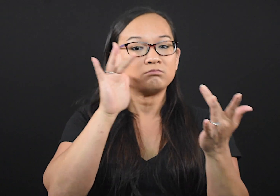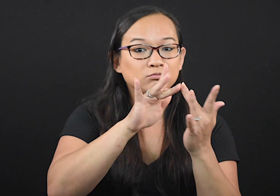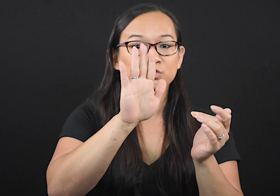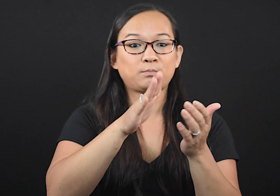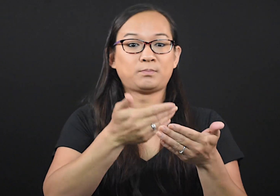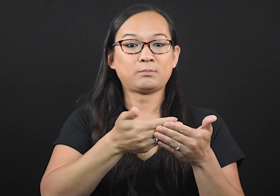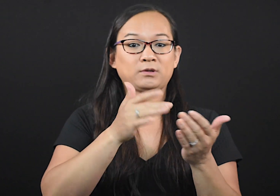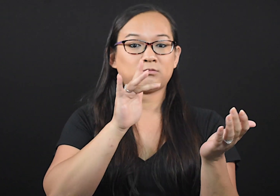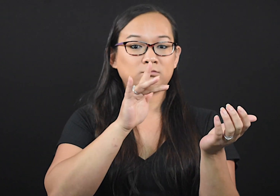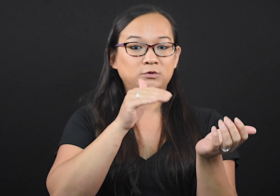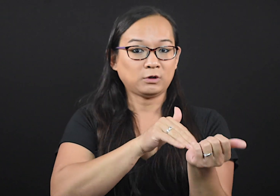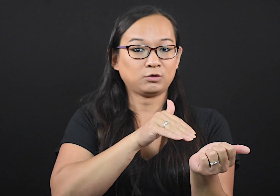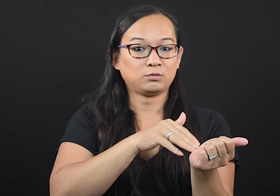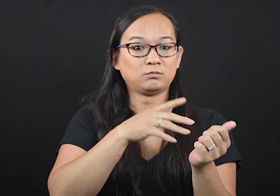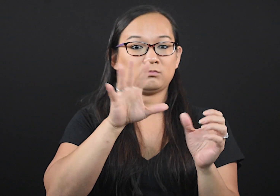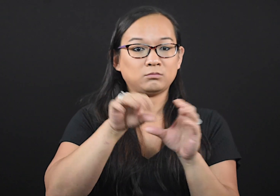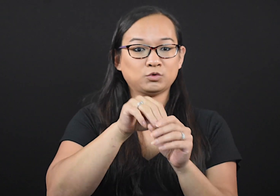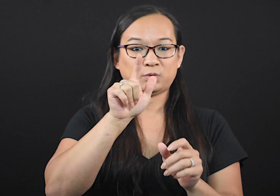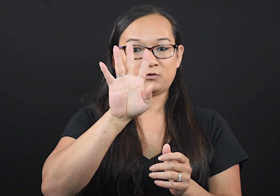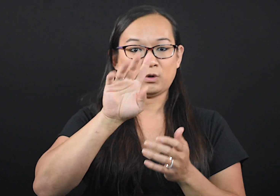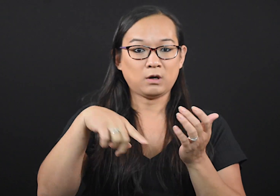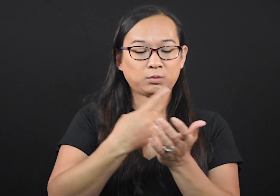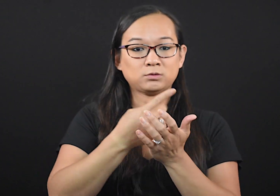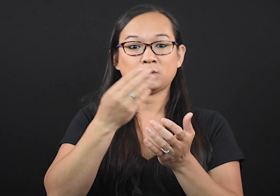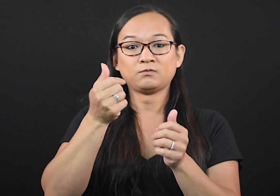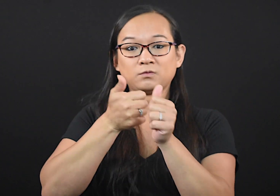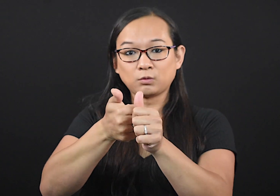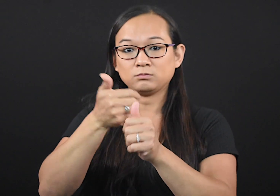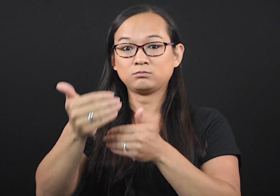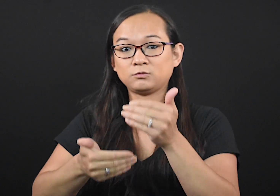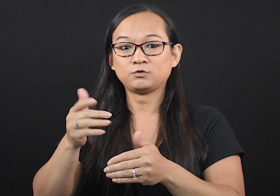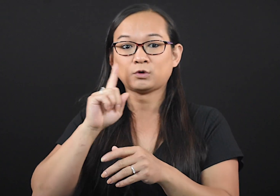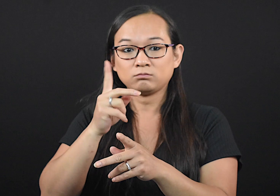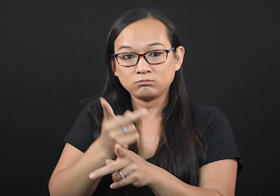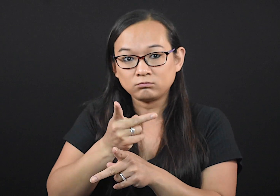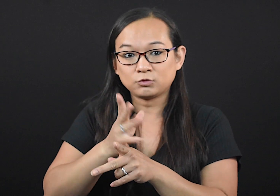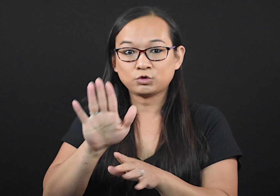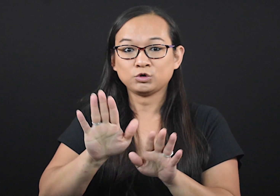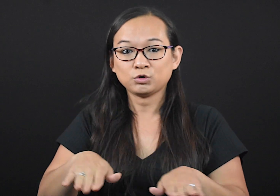○ Get in touch with your baby’s healthcare provider within 24 hours and follow steps